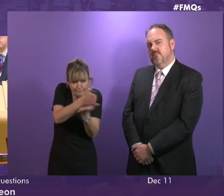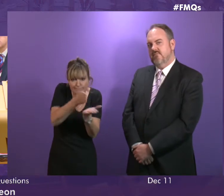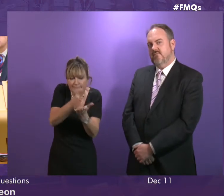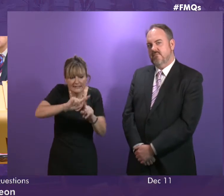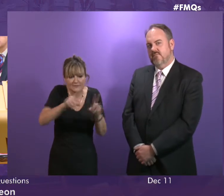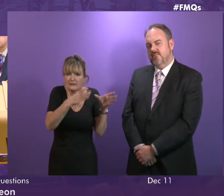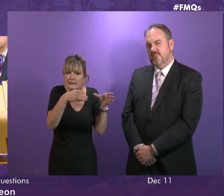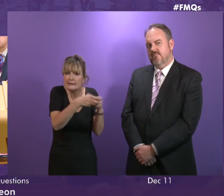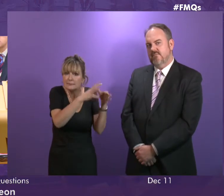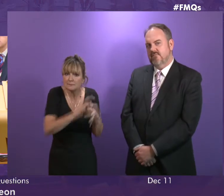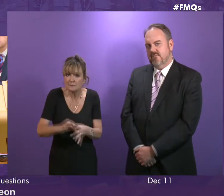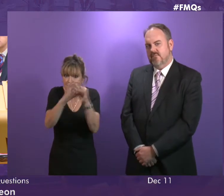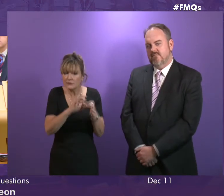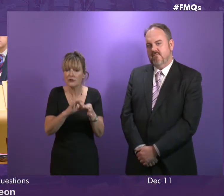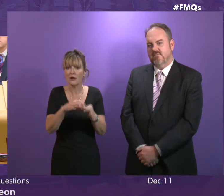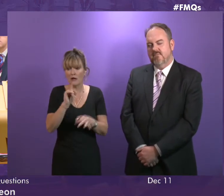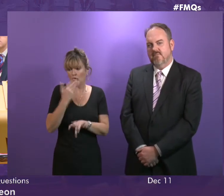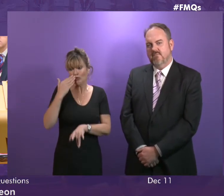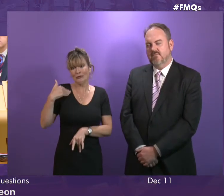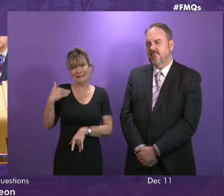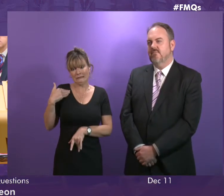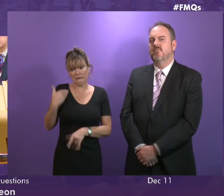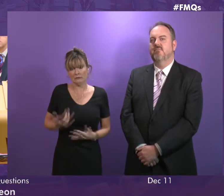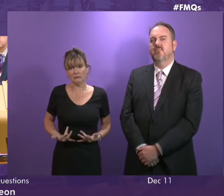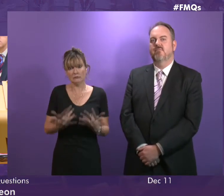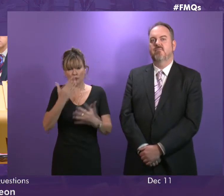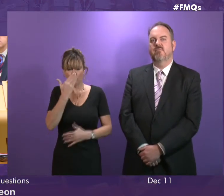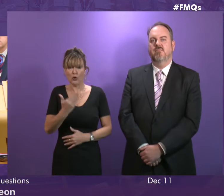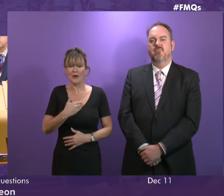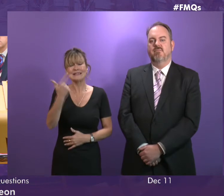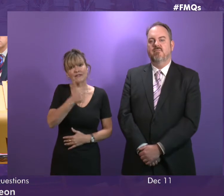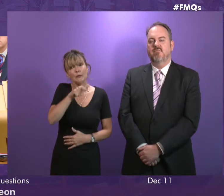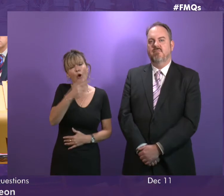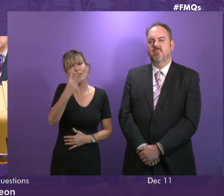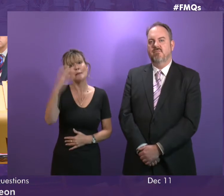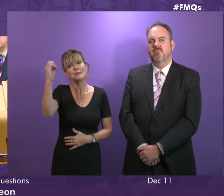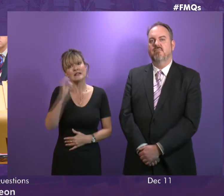The most recent figures show that, since 2006, there has been a 17.3 per cent increase in